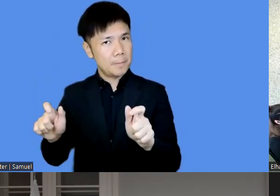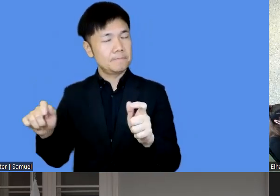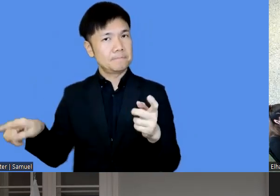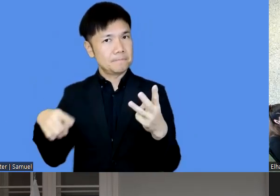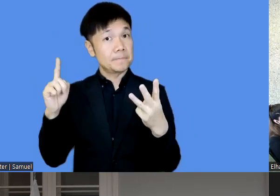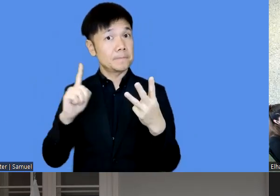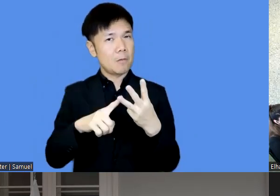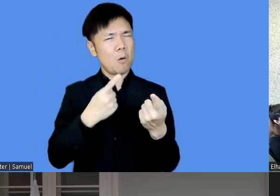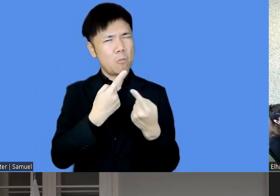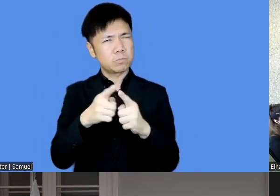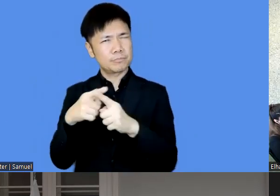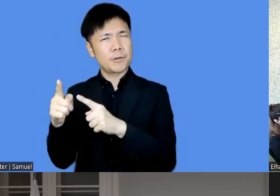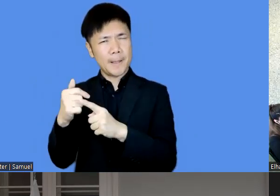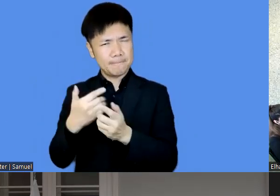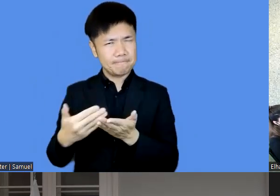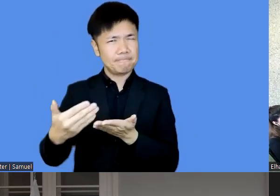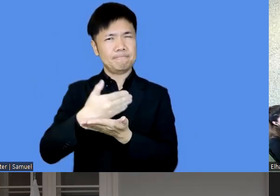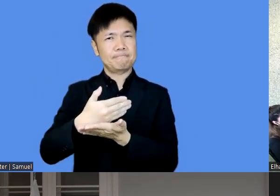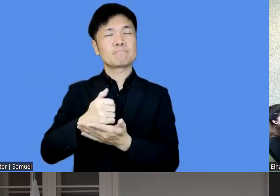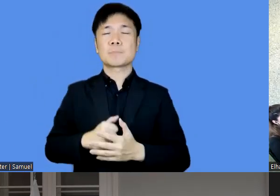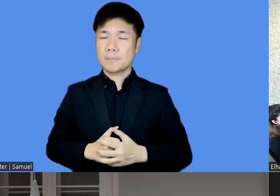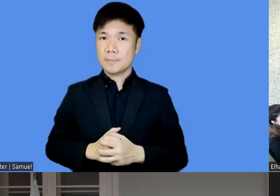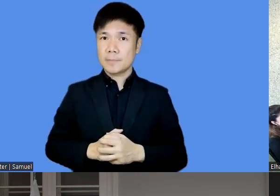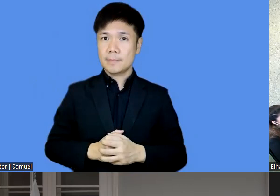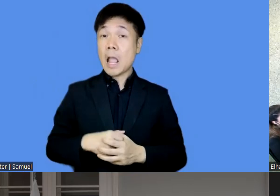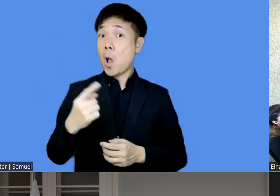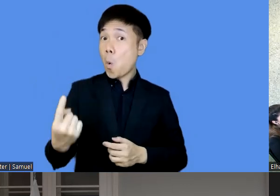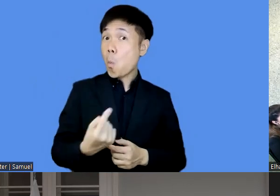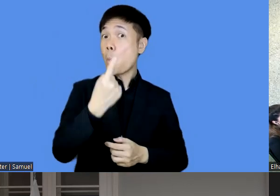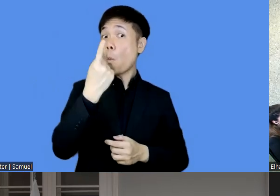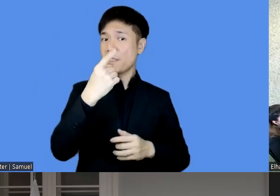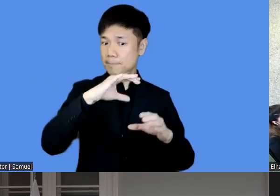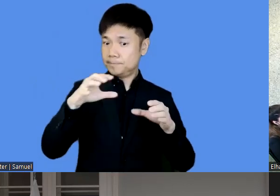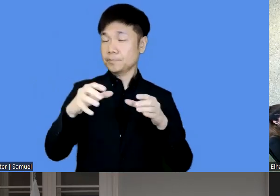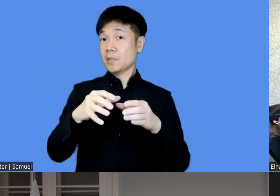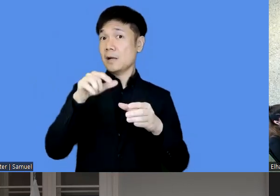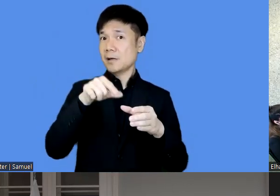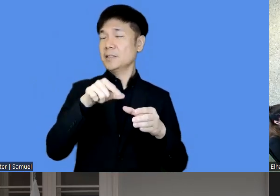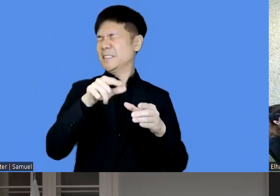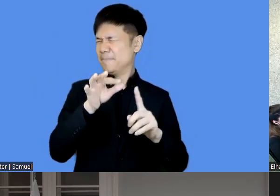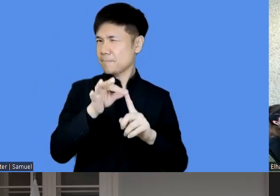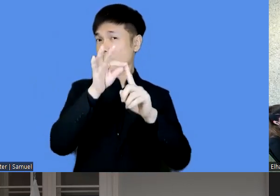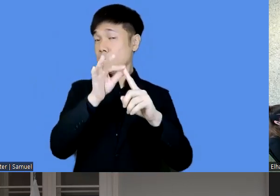Of course the one key actor in this field is the United Nations, the U.N. as a military